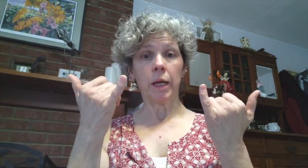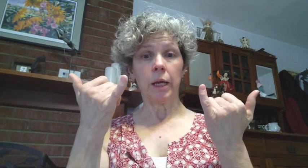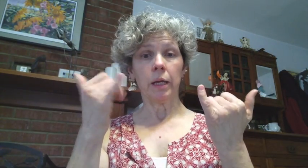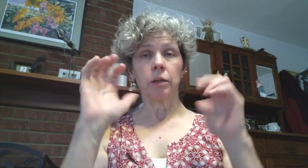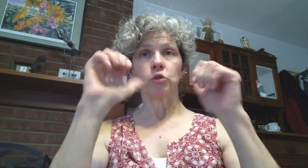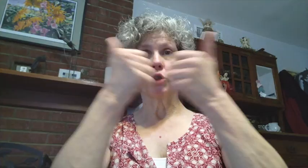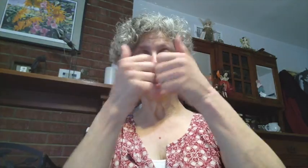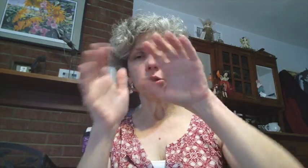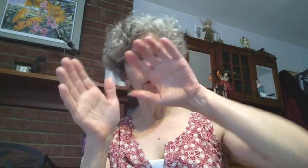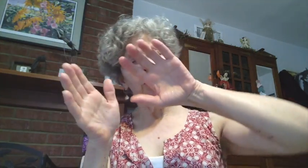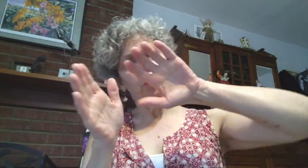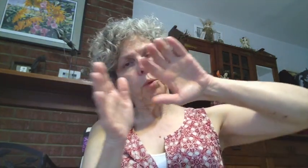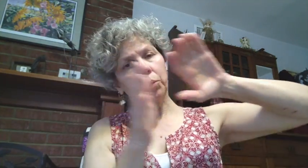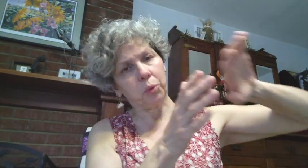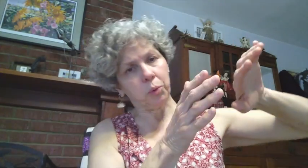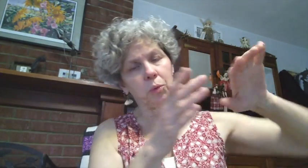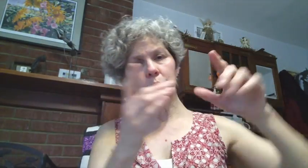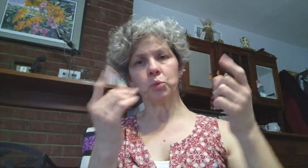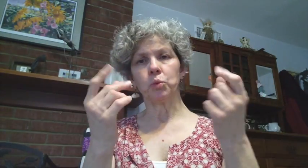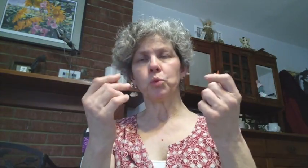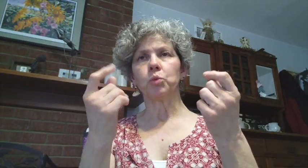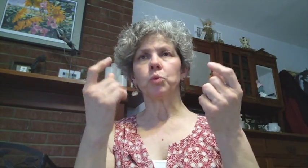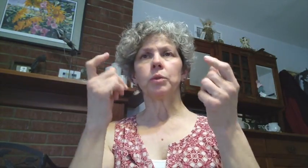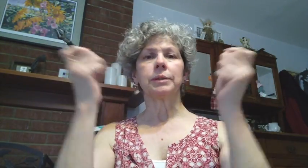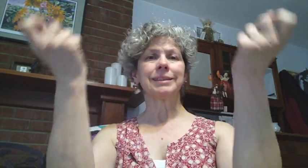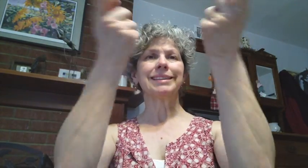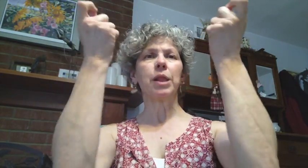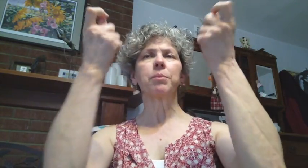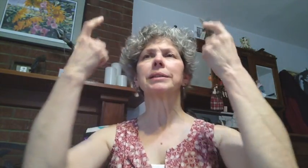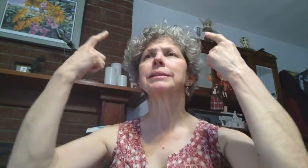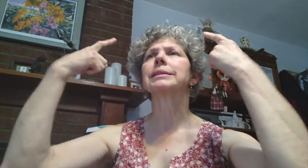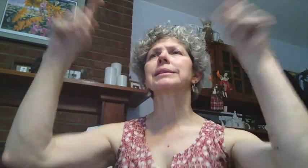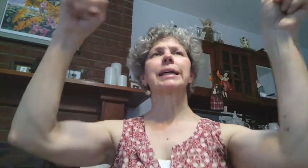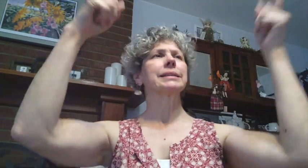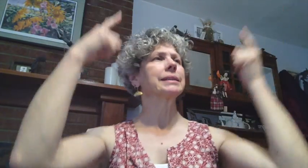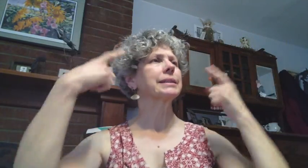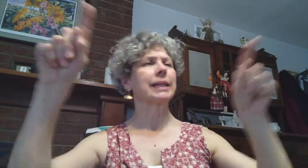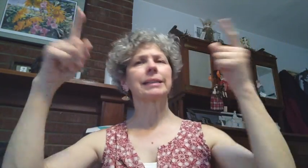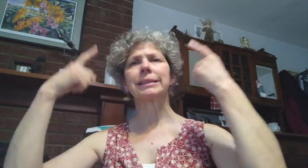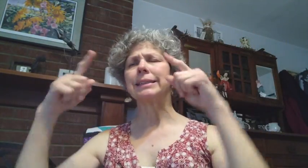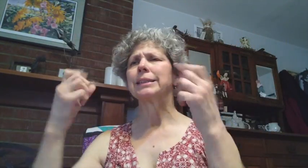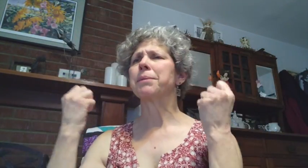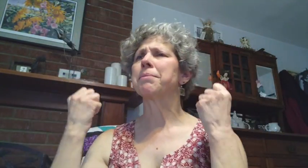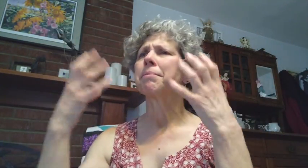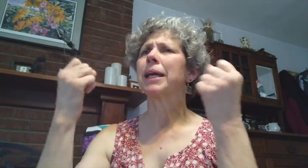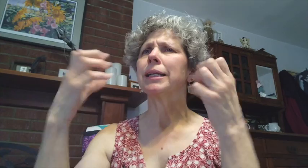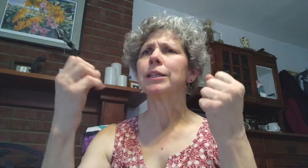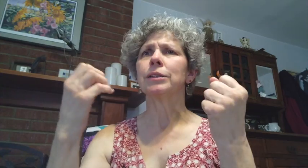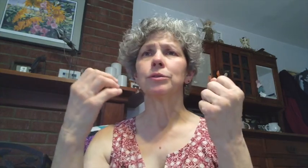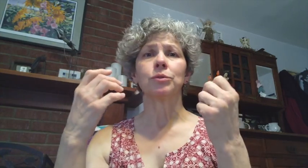after challenge. So it's time to put aside those challenges and